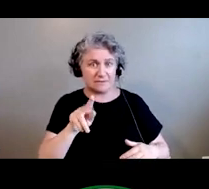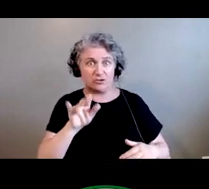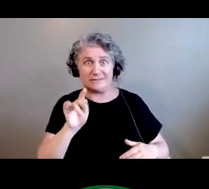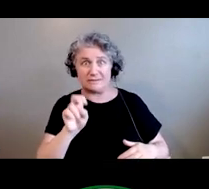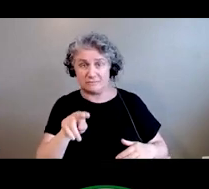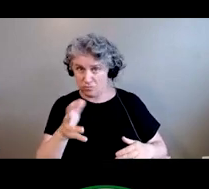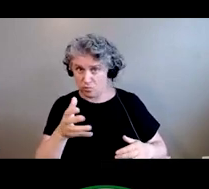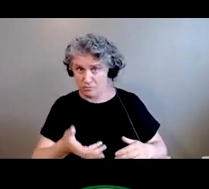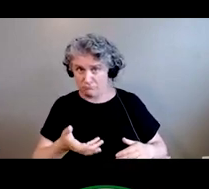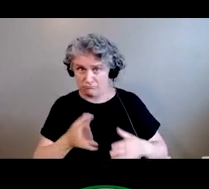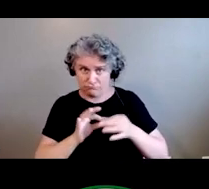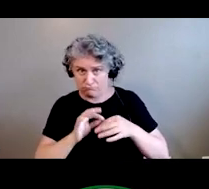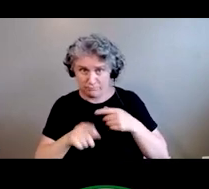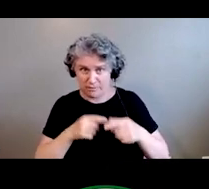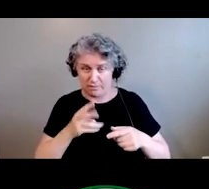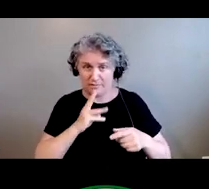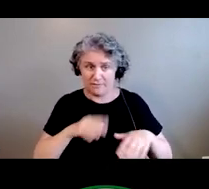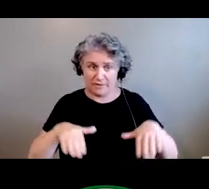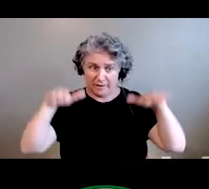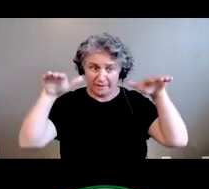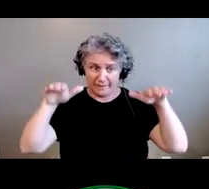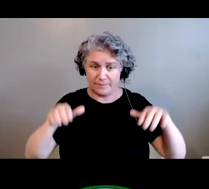Nova Scotia is pretty small. We only have a million people here. So we often don't make